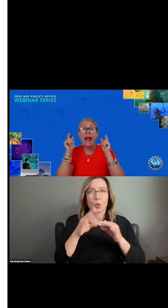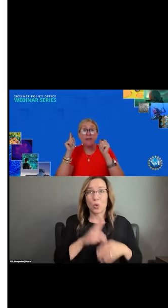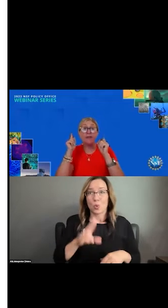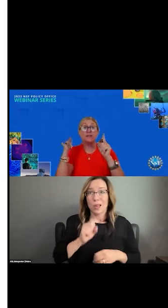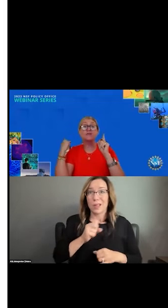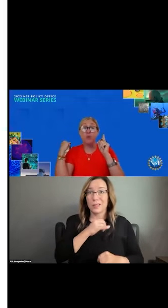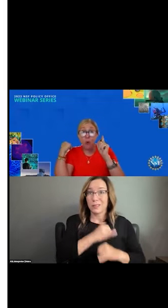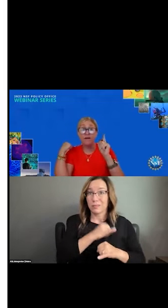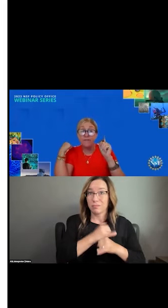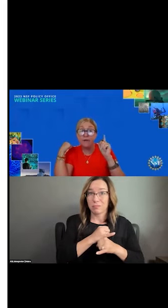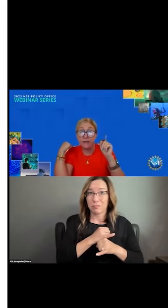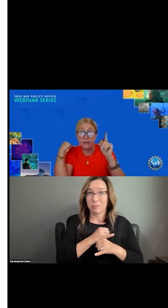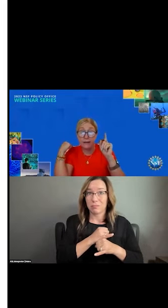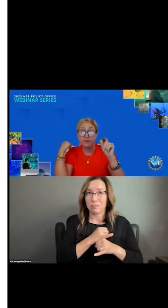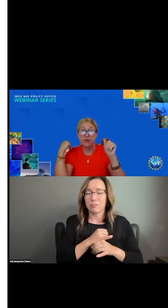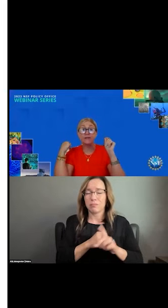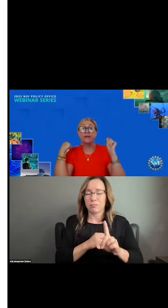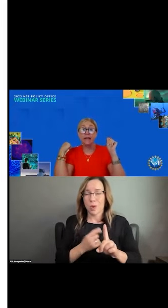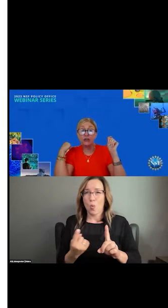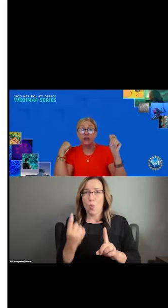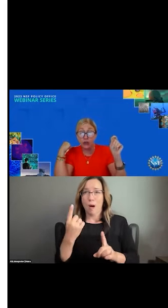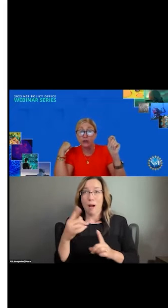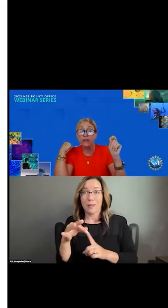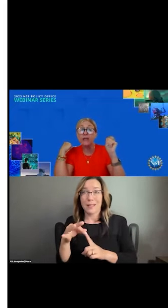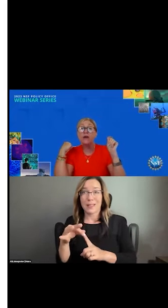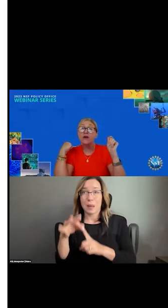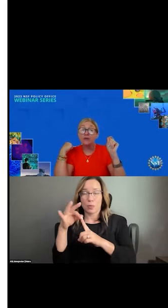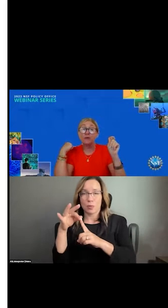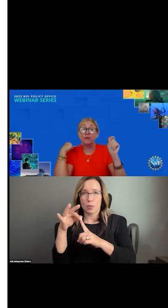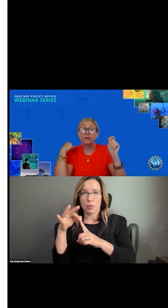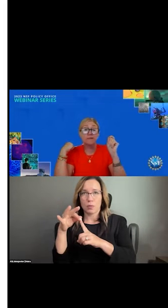and this is one of those exceptions, including through use of